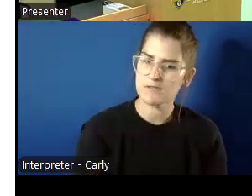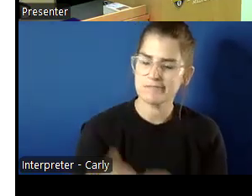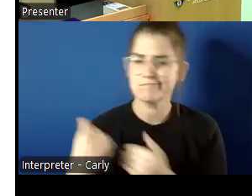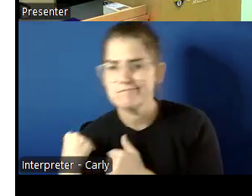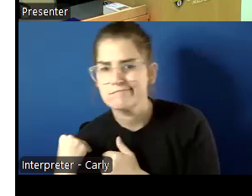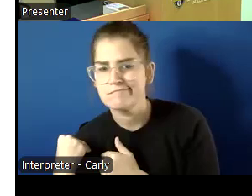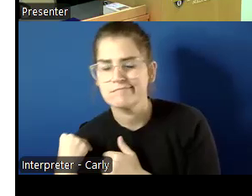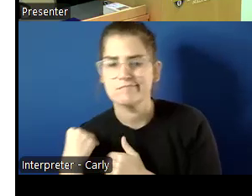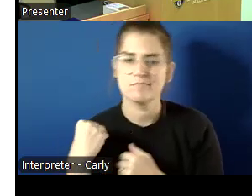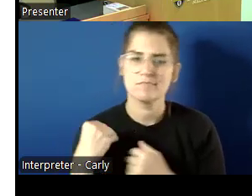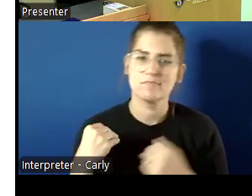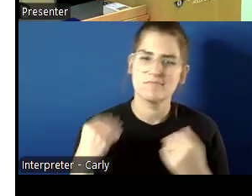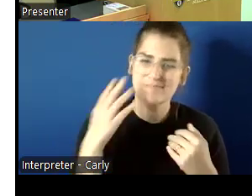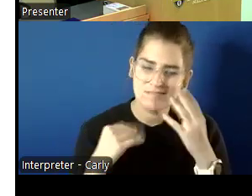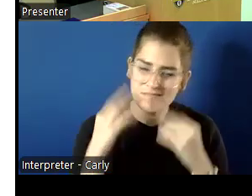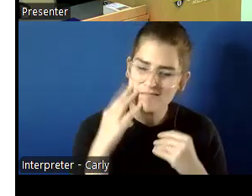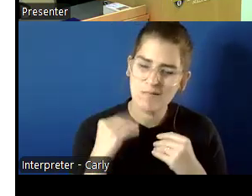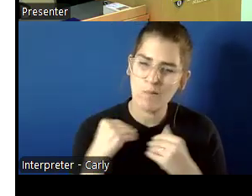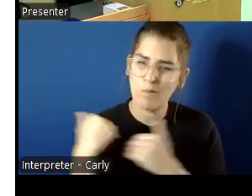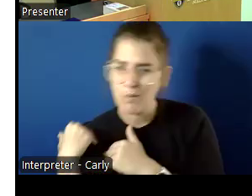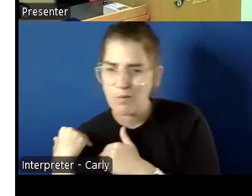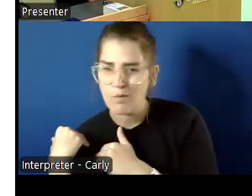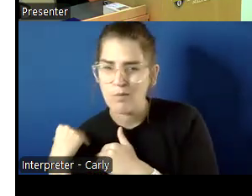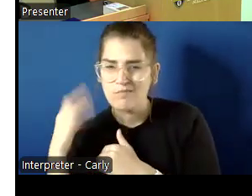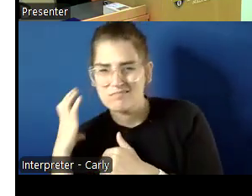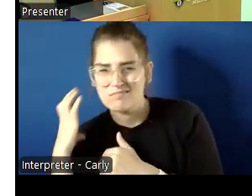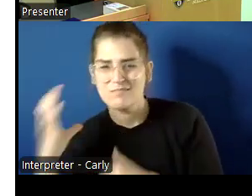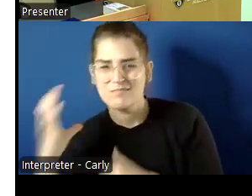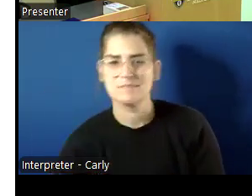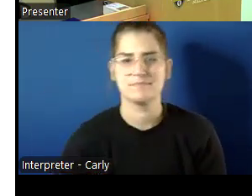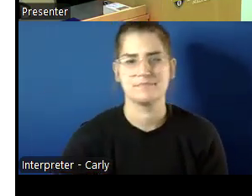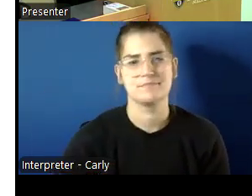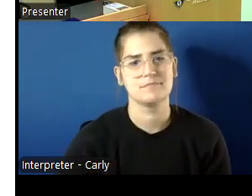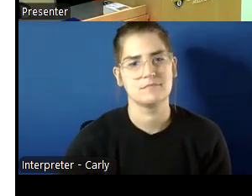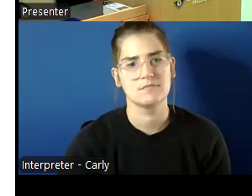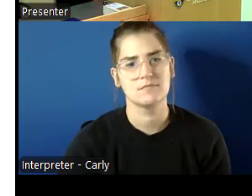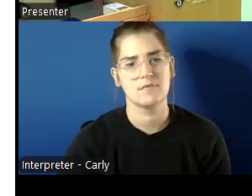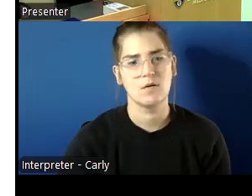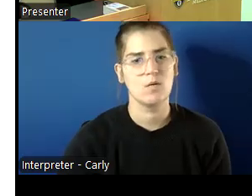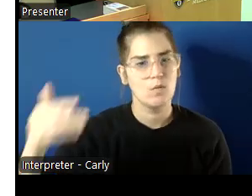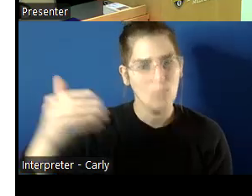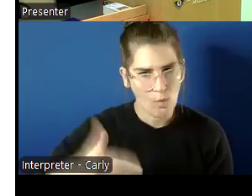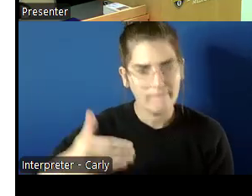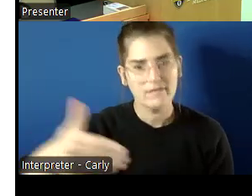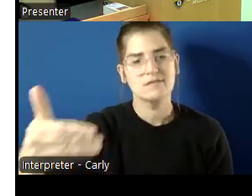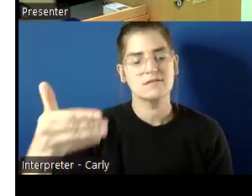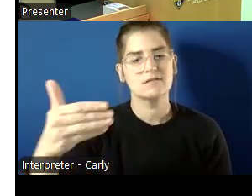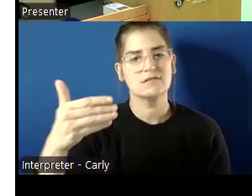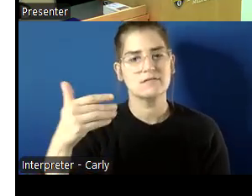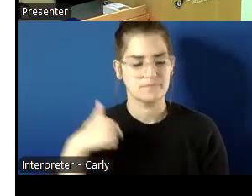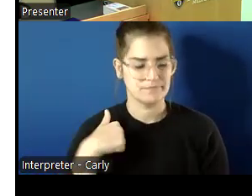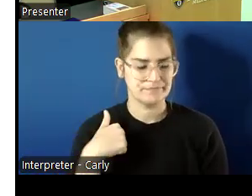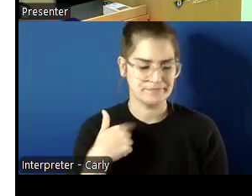look like me. So they love that. And so often we come to I come to situations where when I ask the